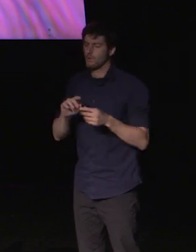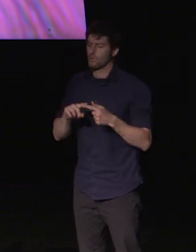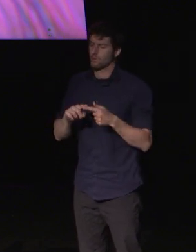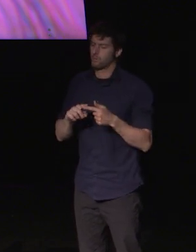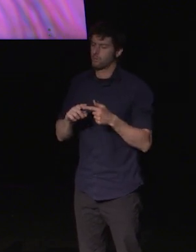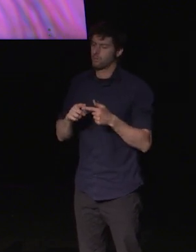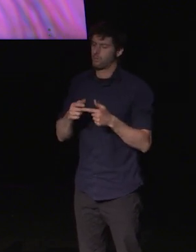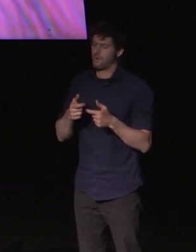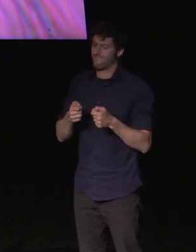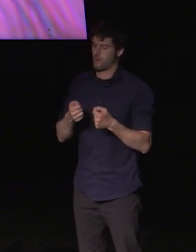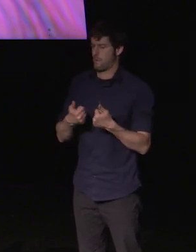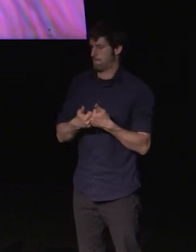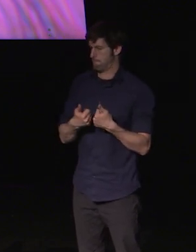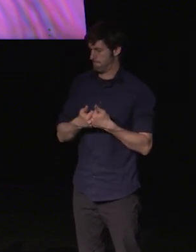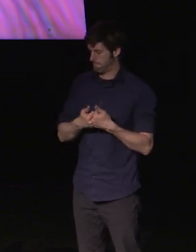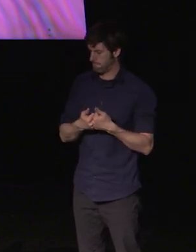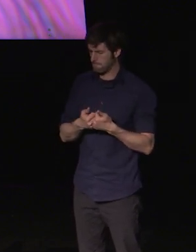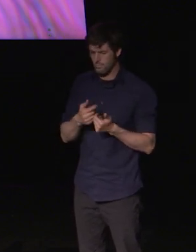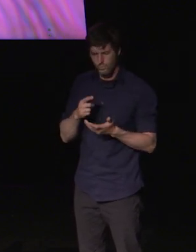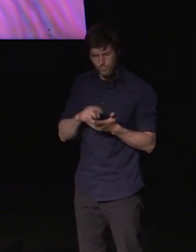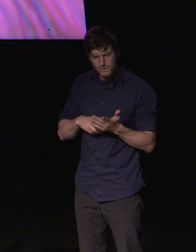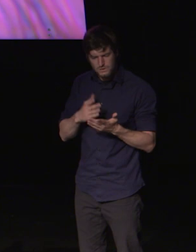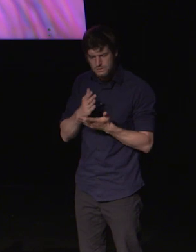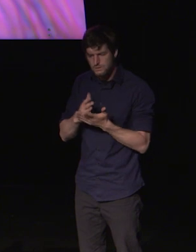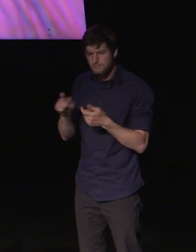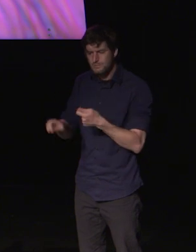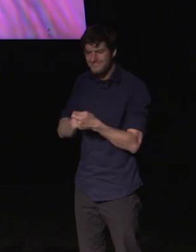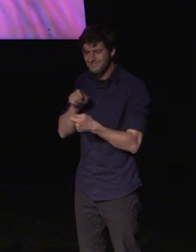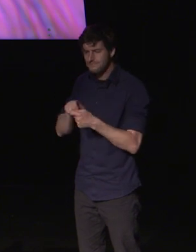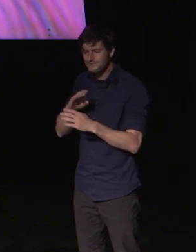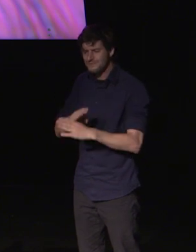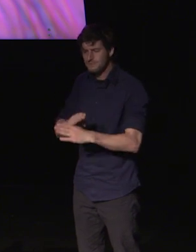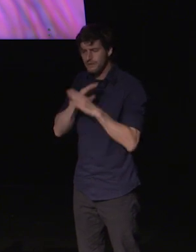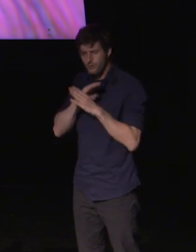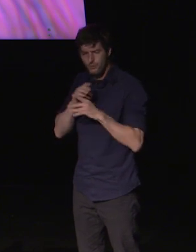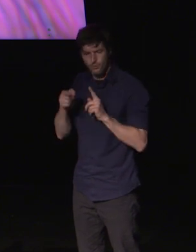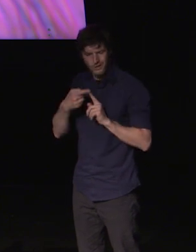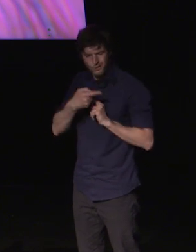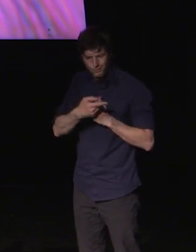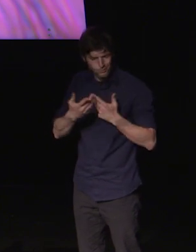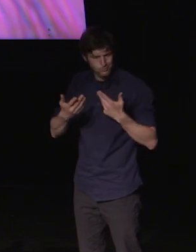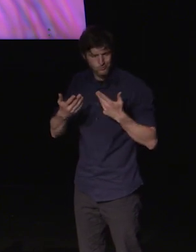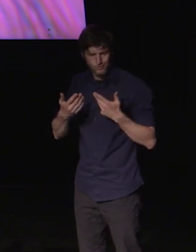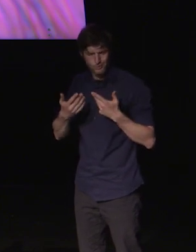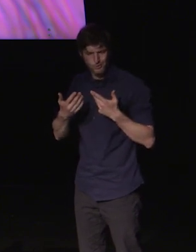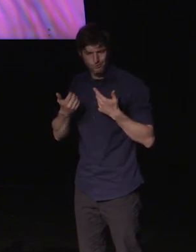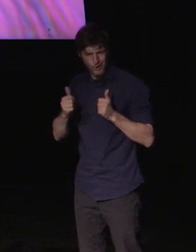what are some specific barriers that you have when you're tackling in getting into a video game?